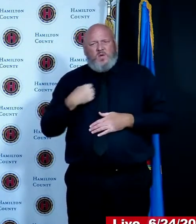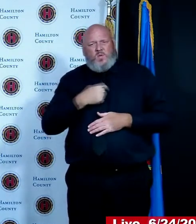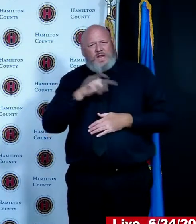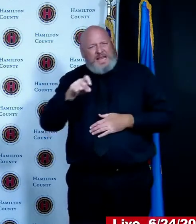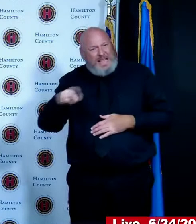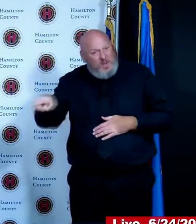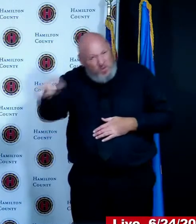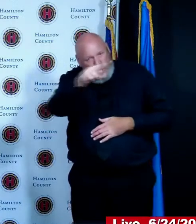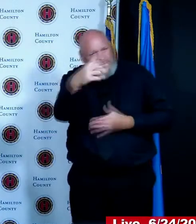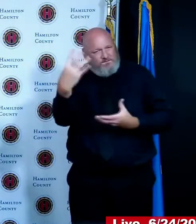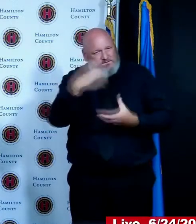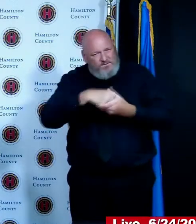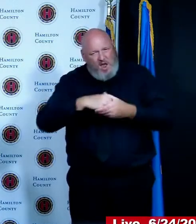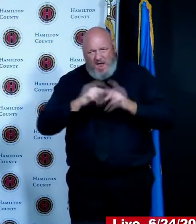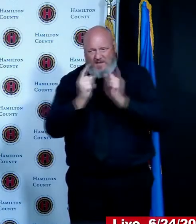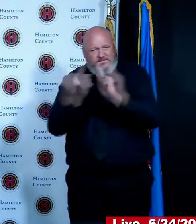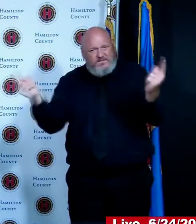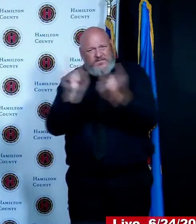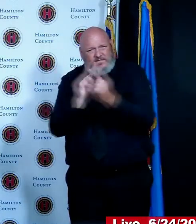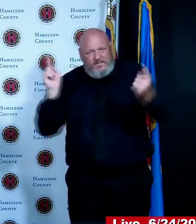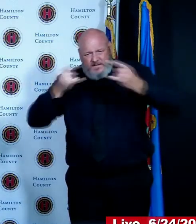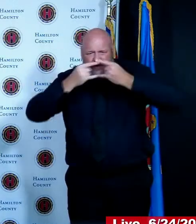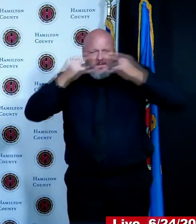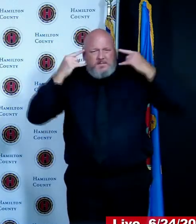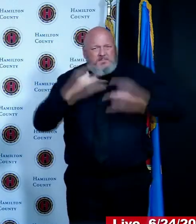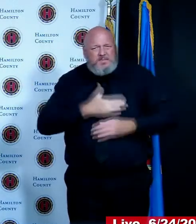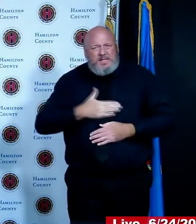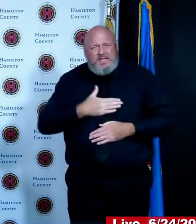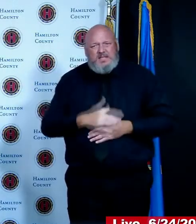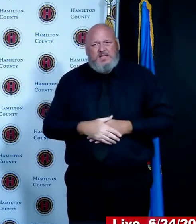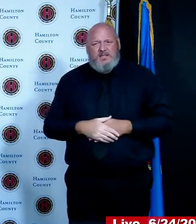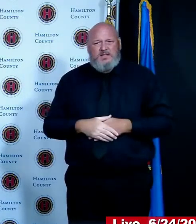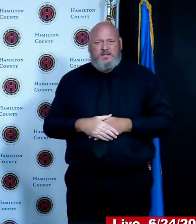coming they will be coming to six locations within these three zip codes